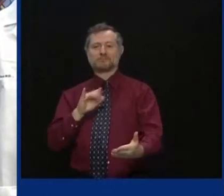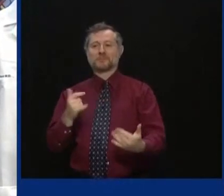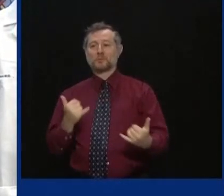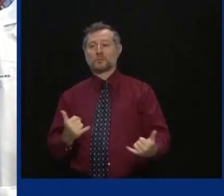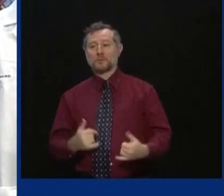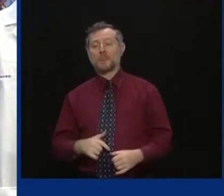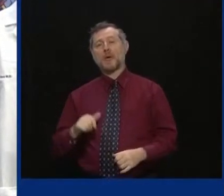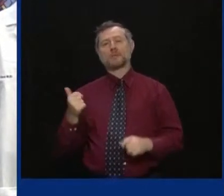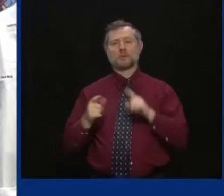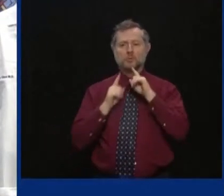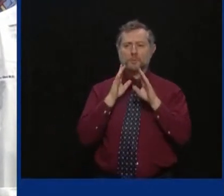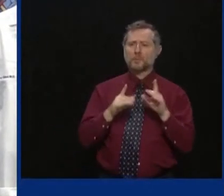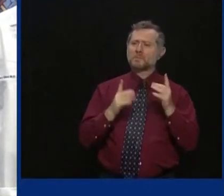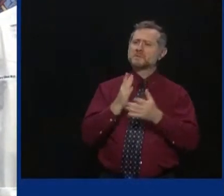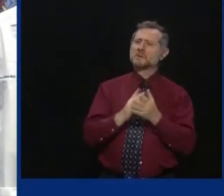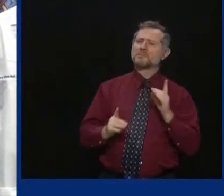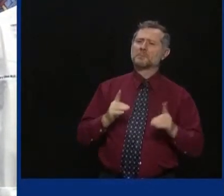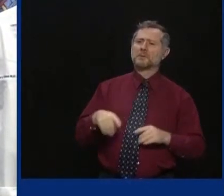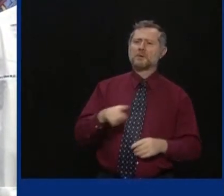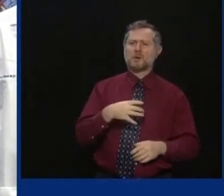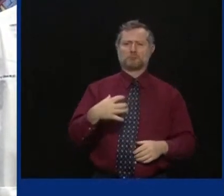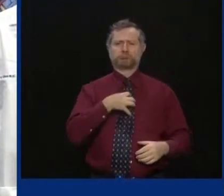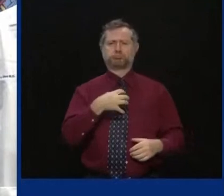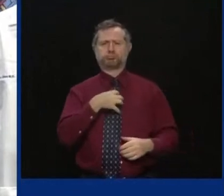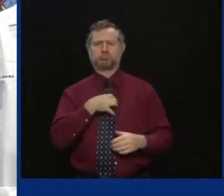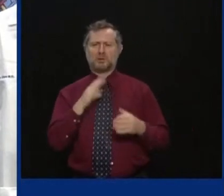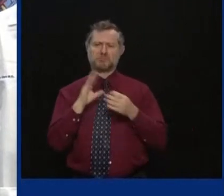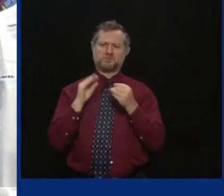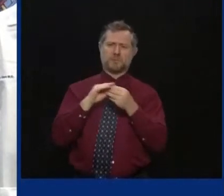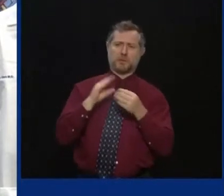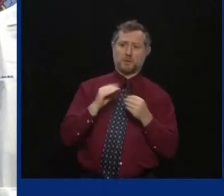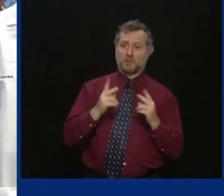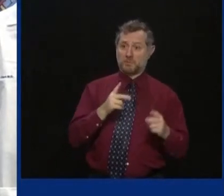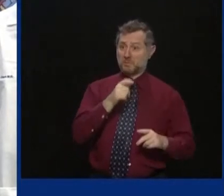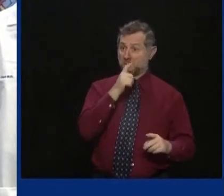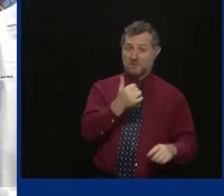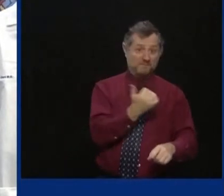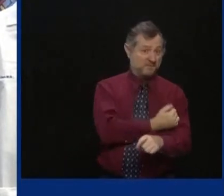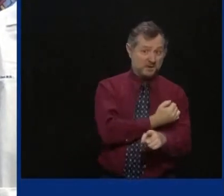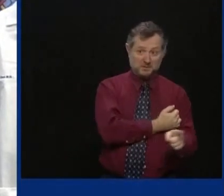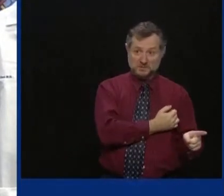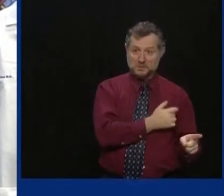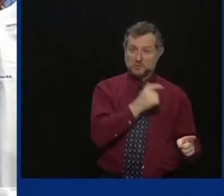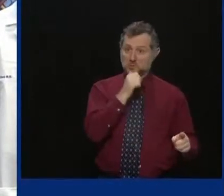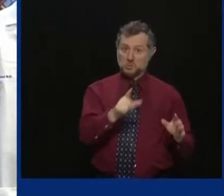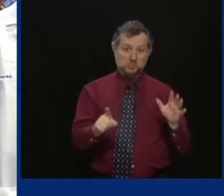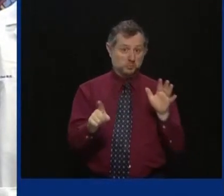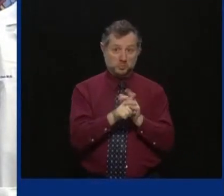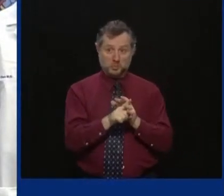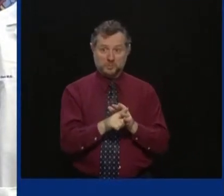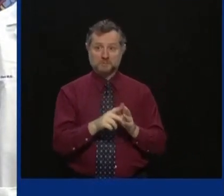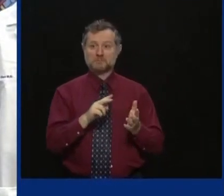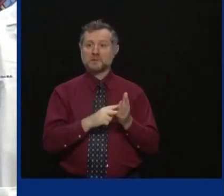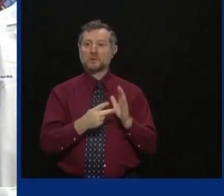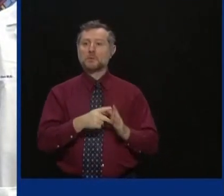THOSE STEPS NOW THE EXECUTIVE ORDER WILL DO JUST THAT SO I'LL